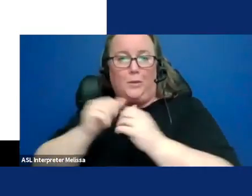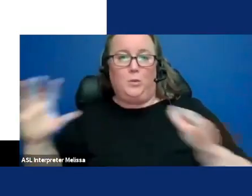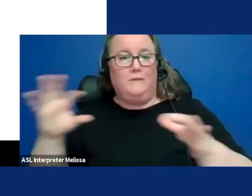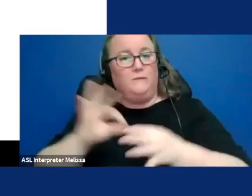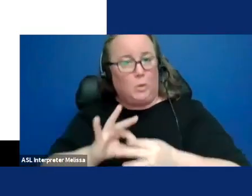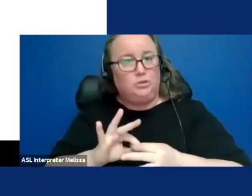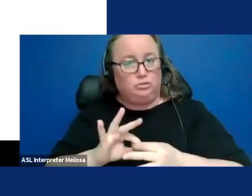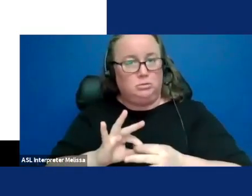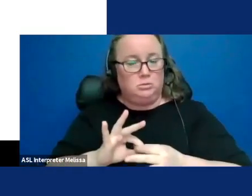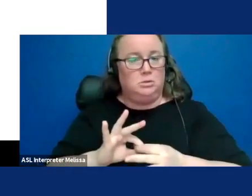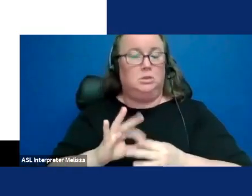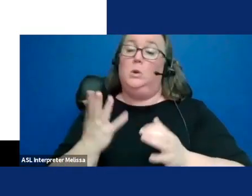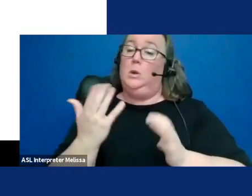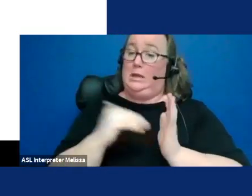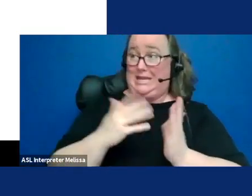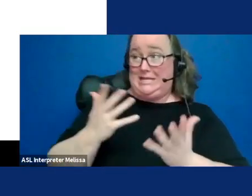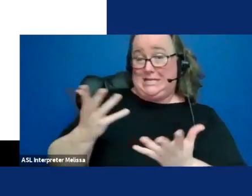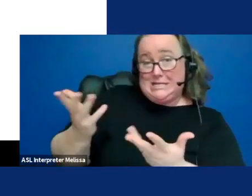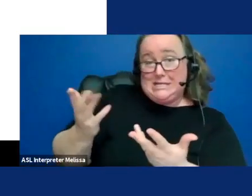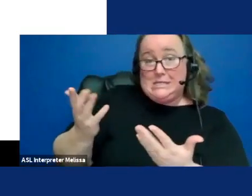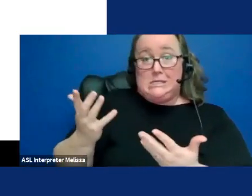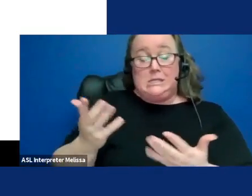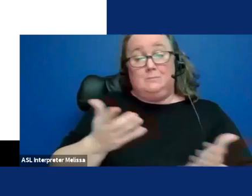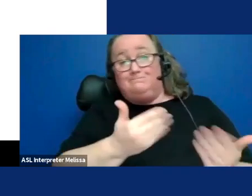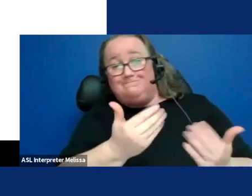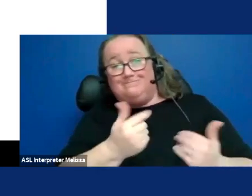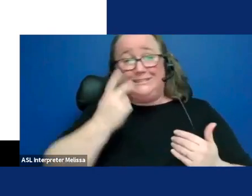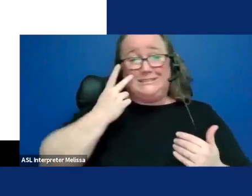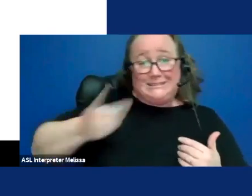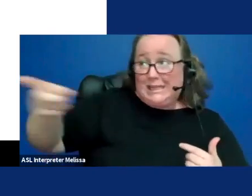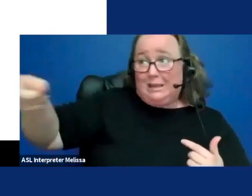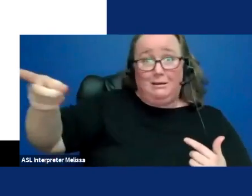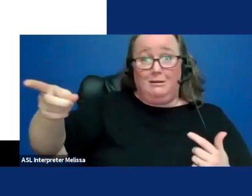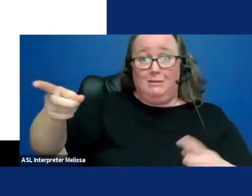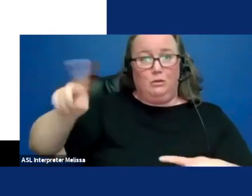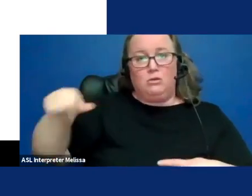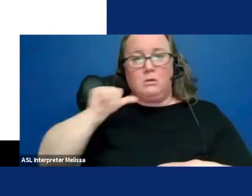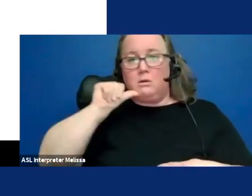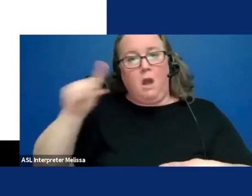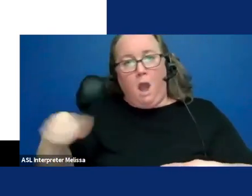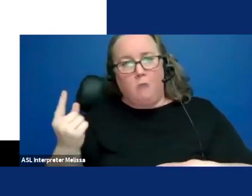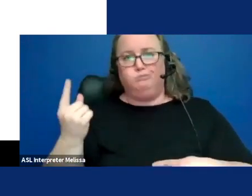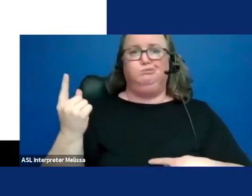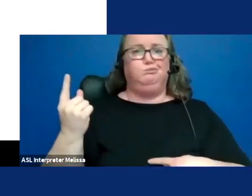the other side's ability to see the parent is not alone in parenting and as part of